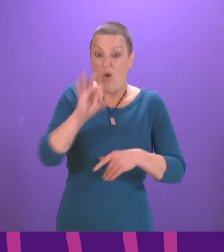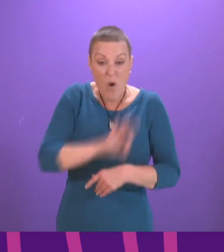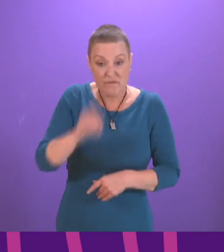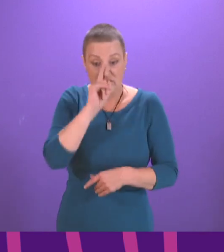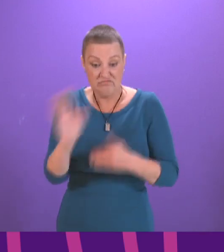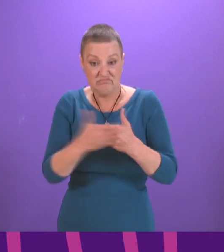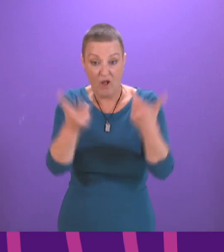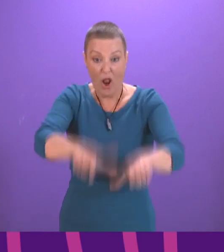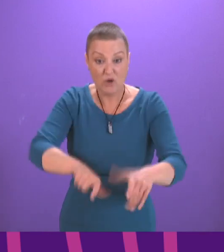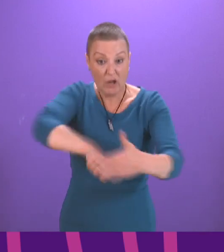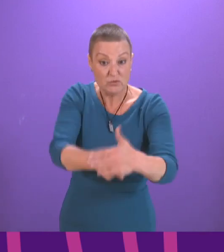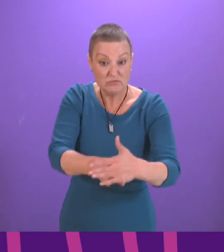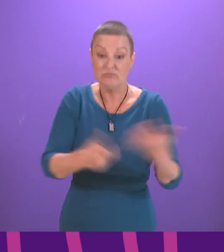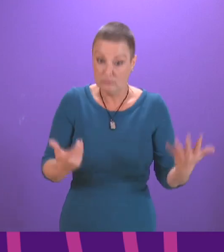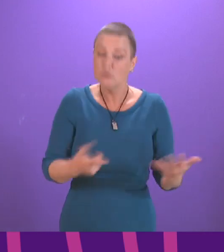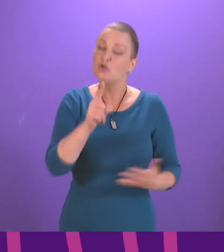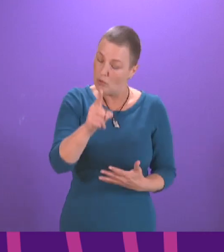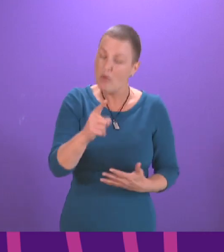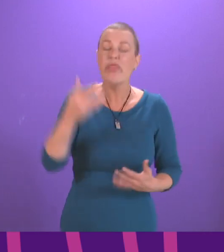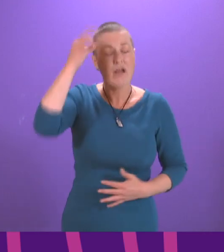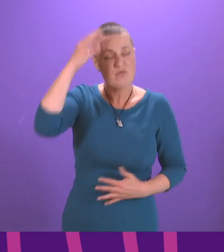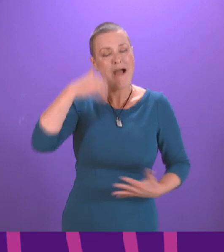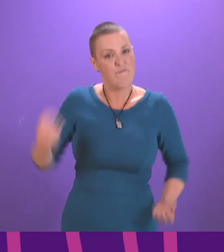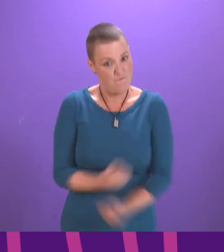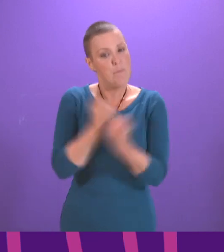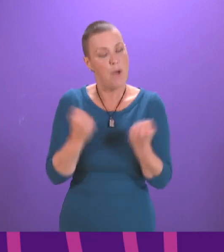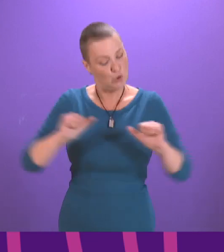on their ability to trade. Local authorities have powers of that nature, but of course